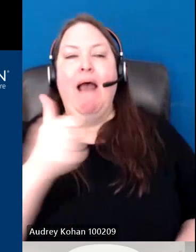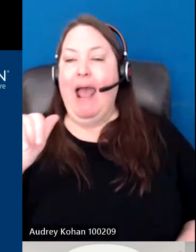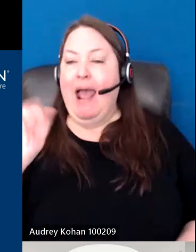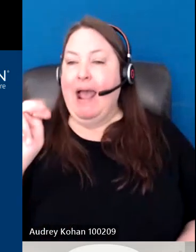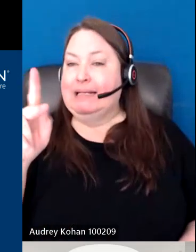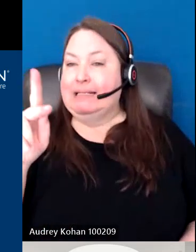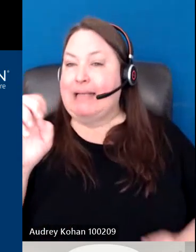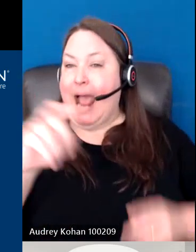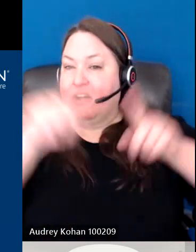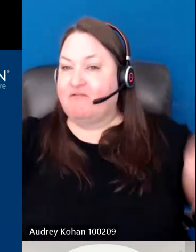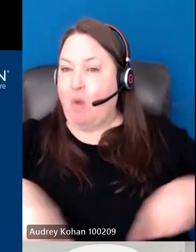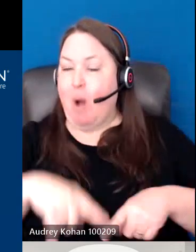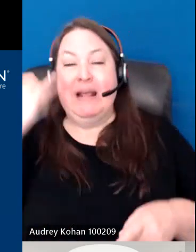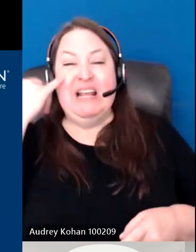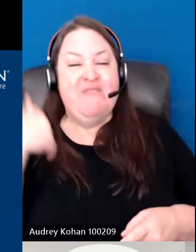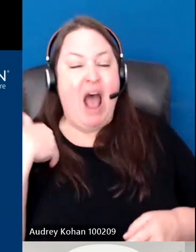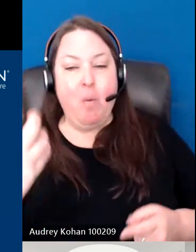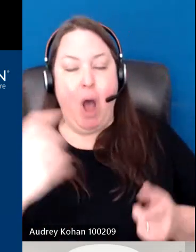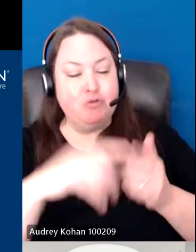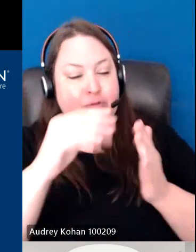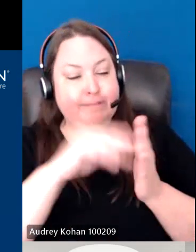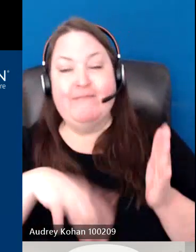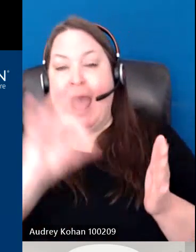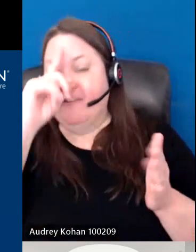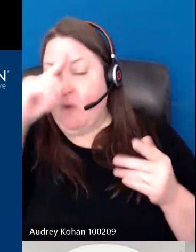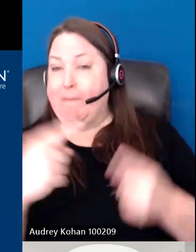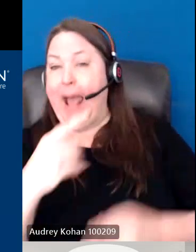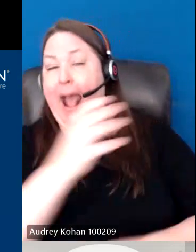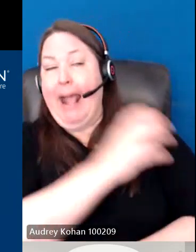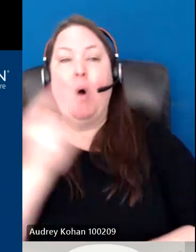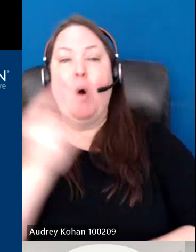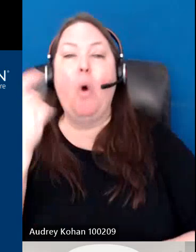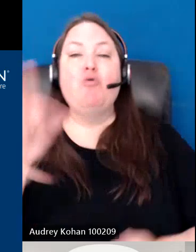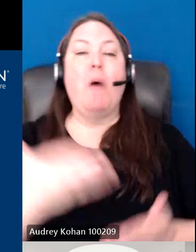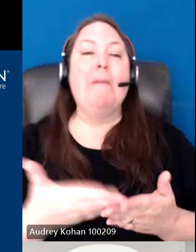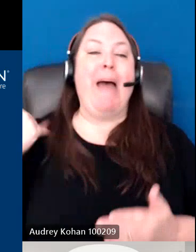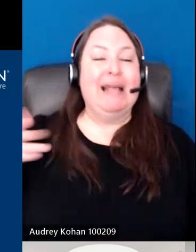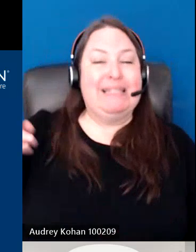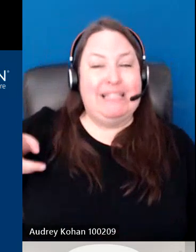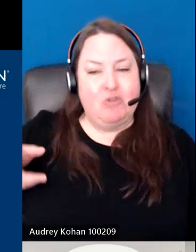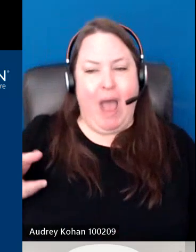if I want to find out uh for a pain clinic what your past history is i' better make sure that